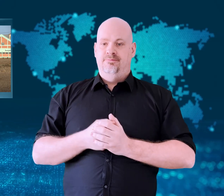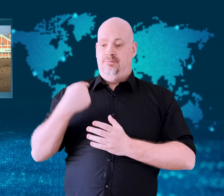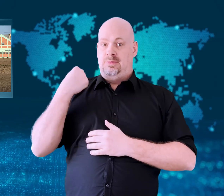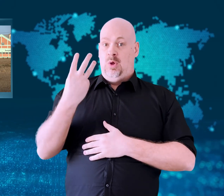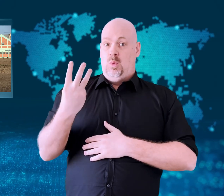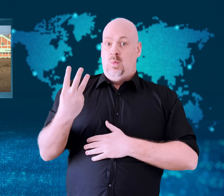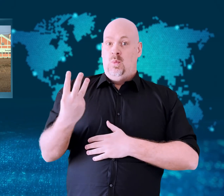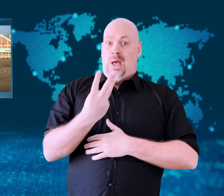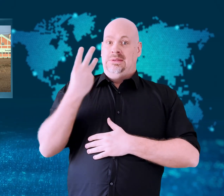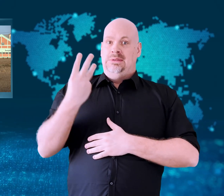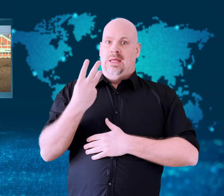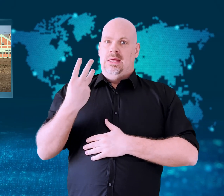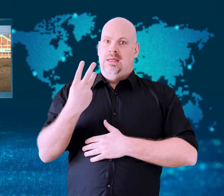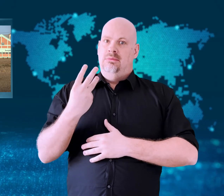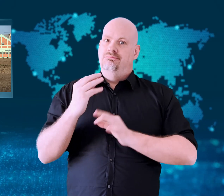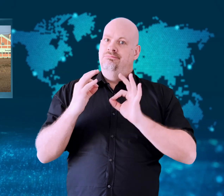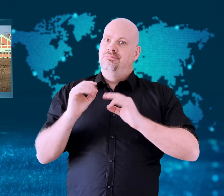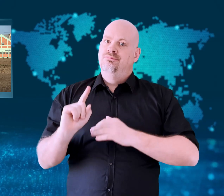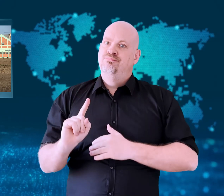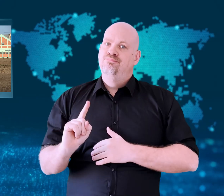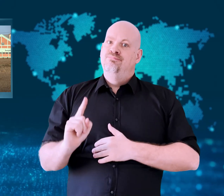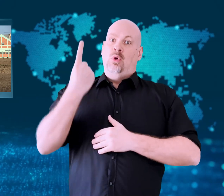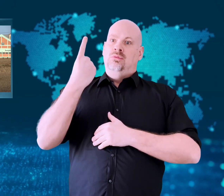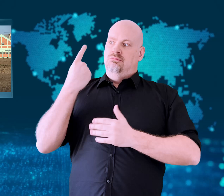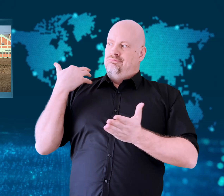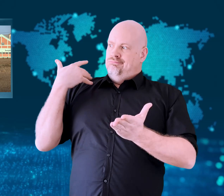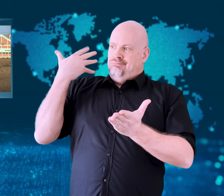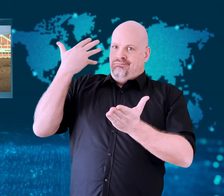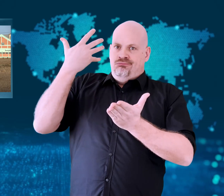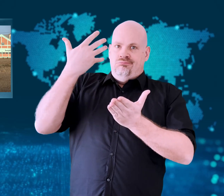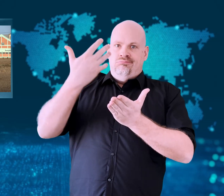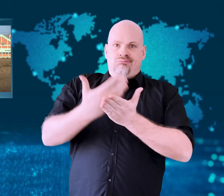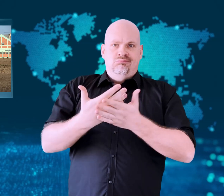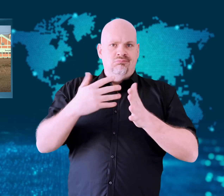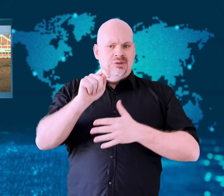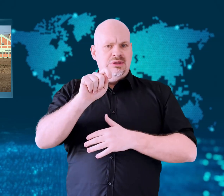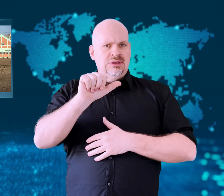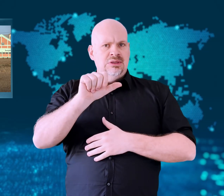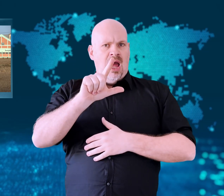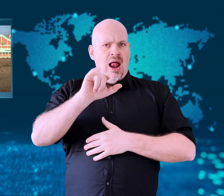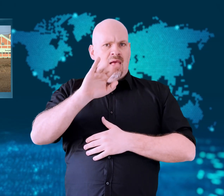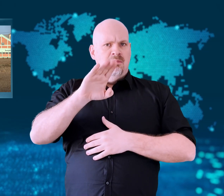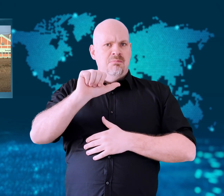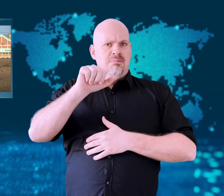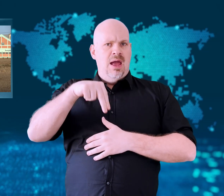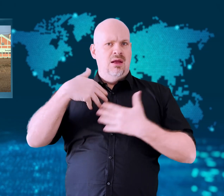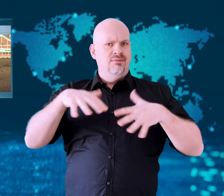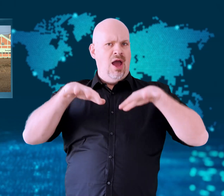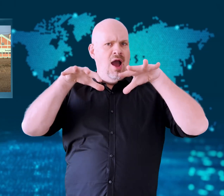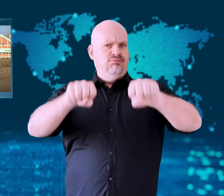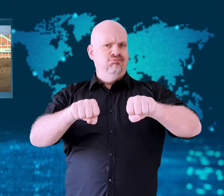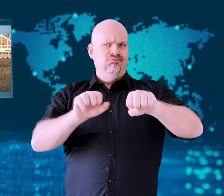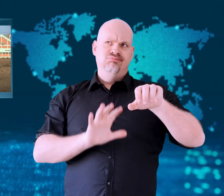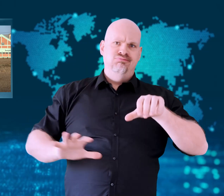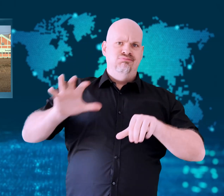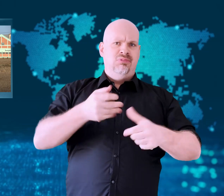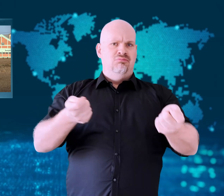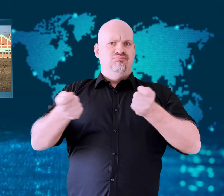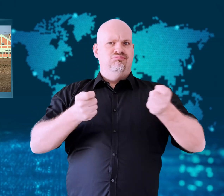some female students returned to university for the first time